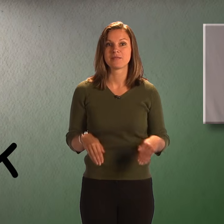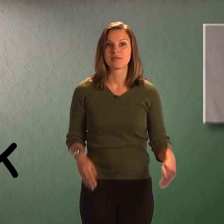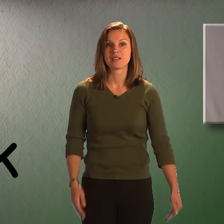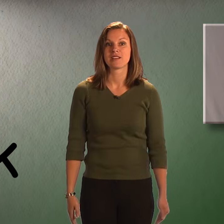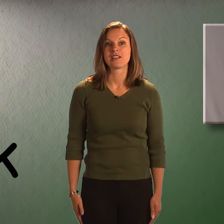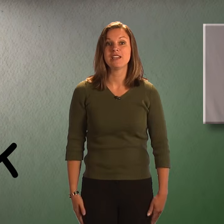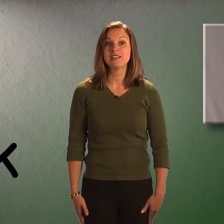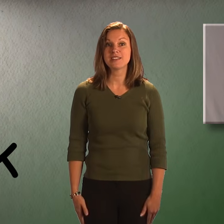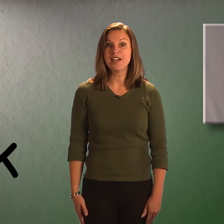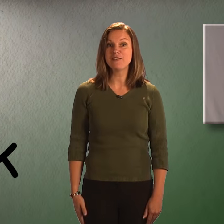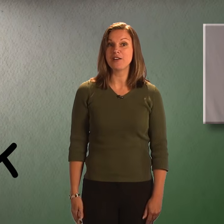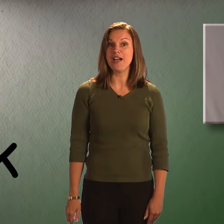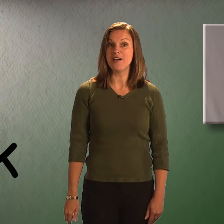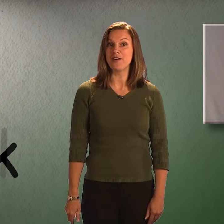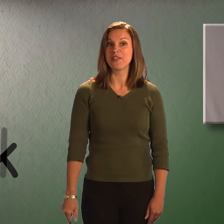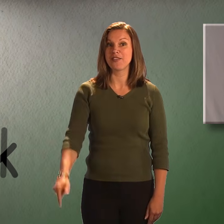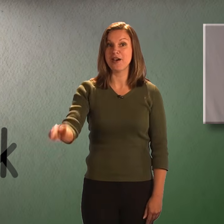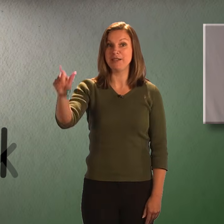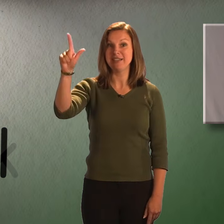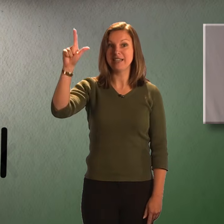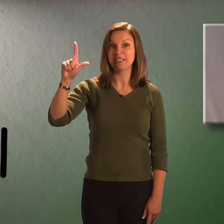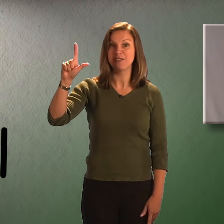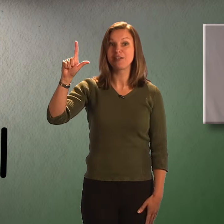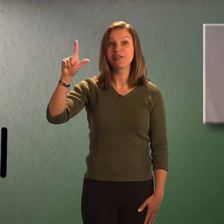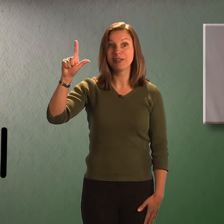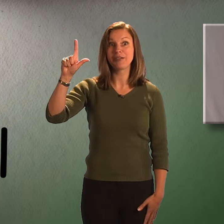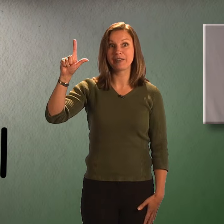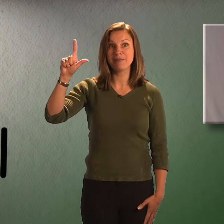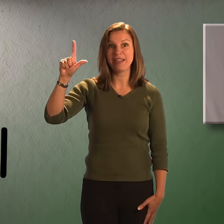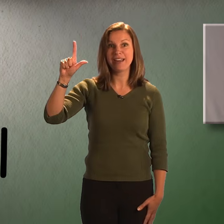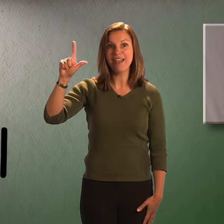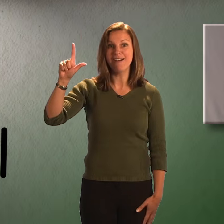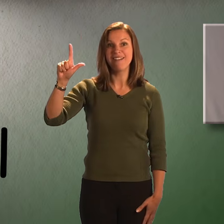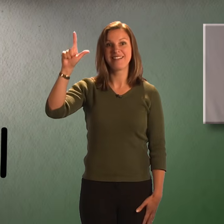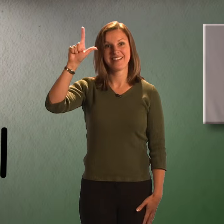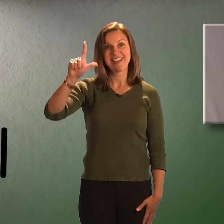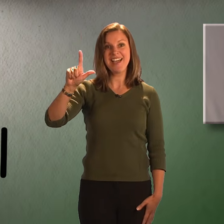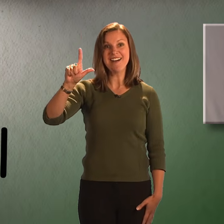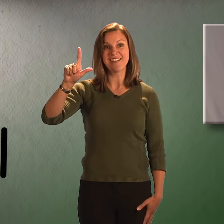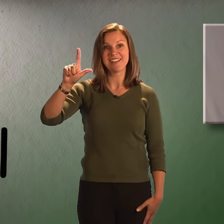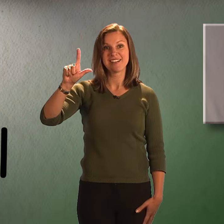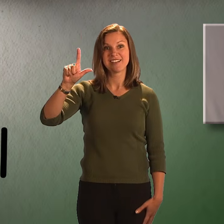In the sign for "l" the thumb and index finger literally make an "l." "l"